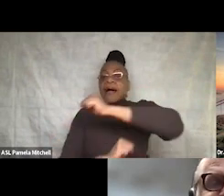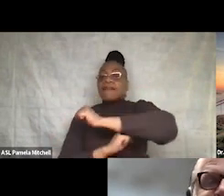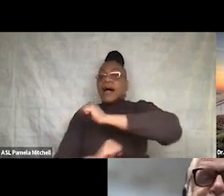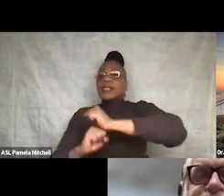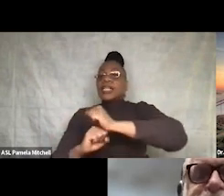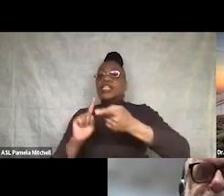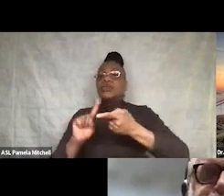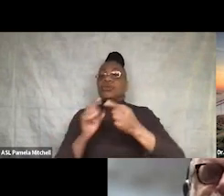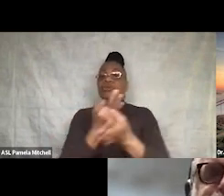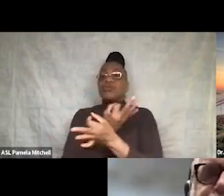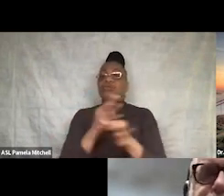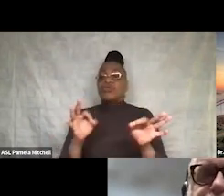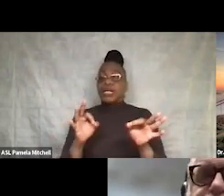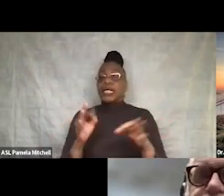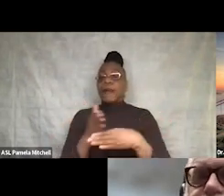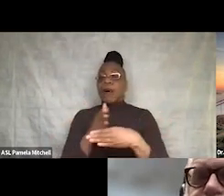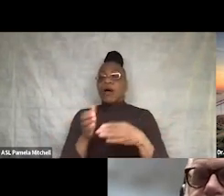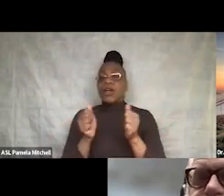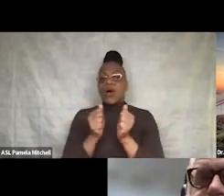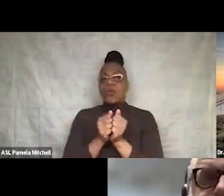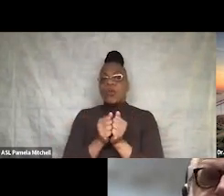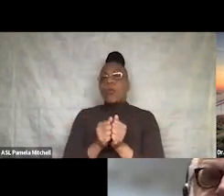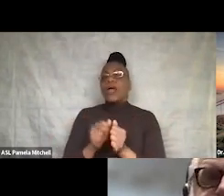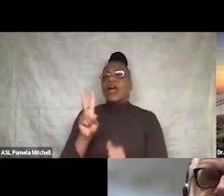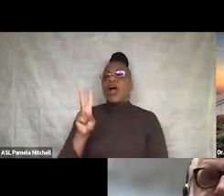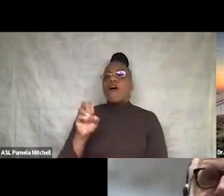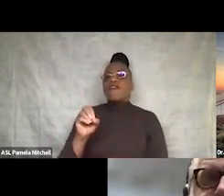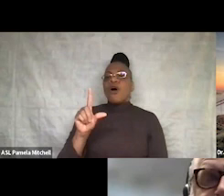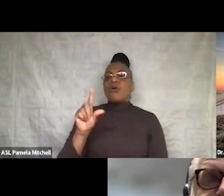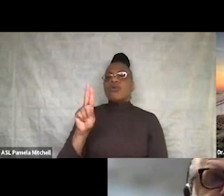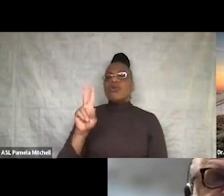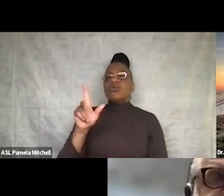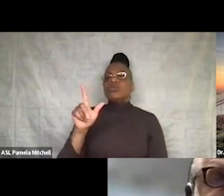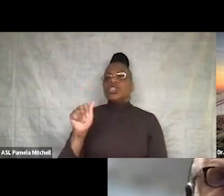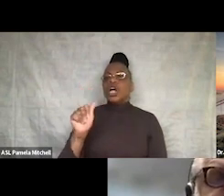with Volusia Recovery Alliance, and Volusia Recovery Alliance is dedicated